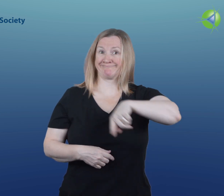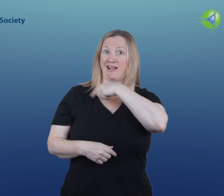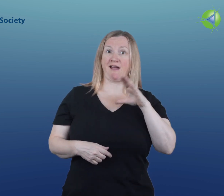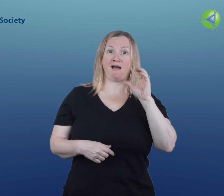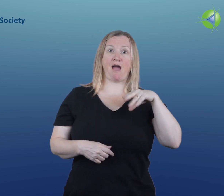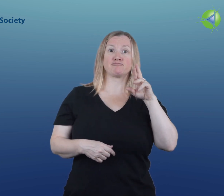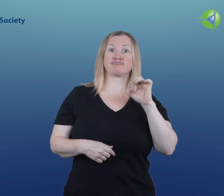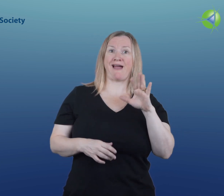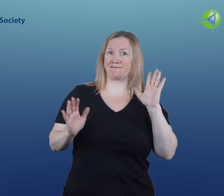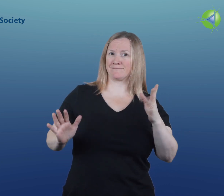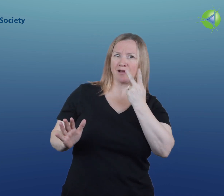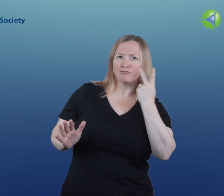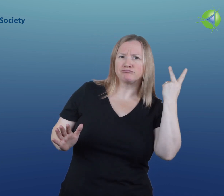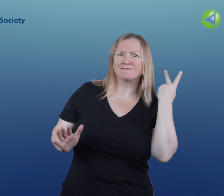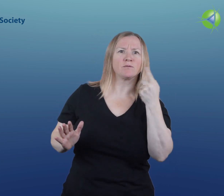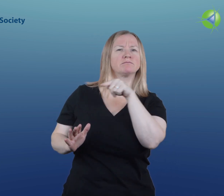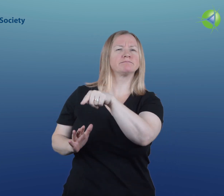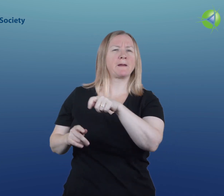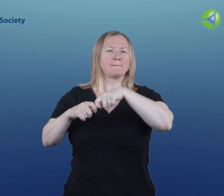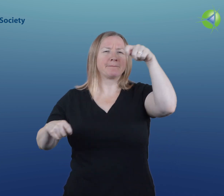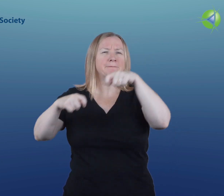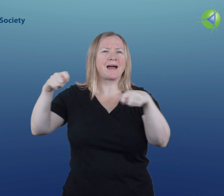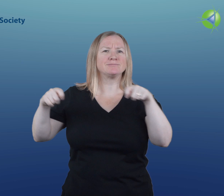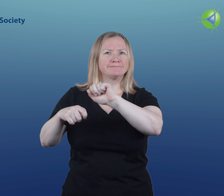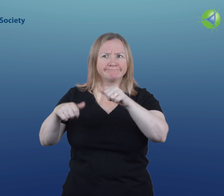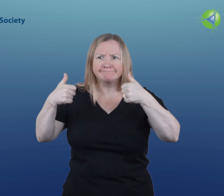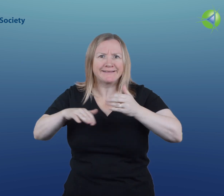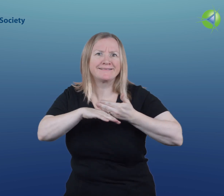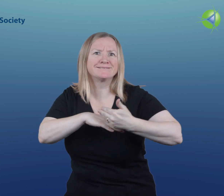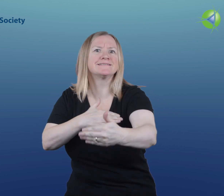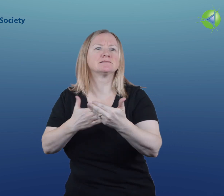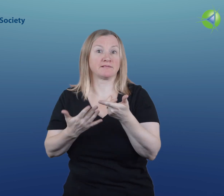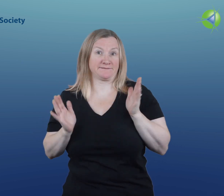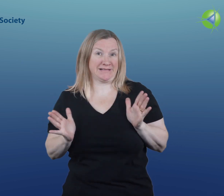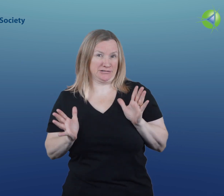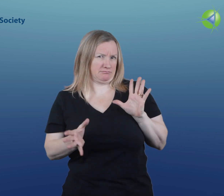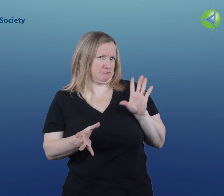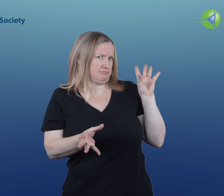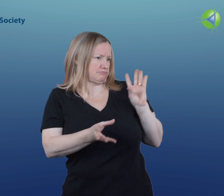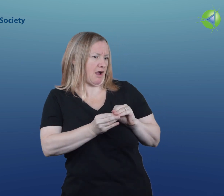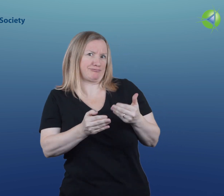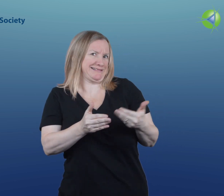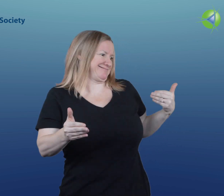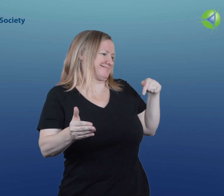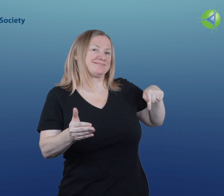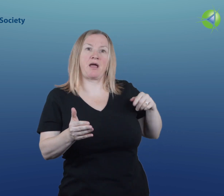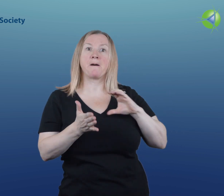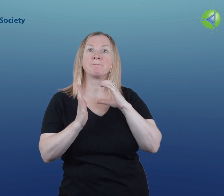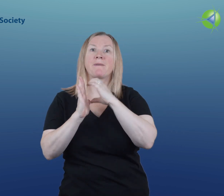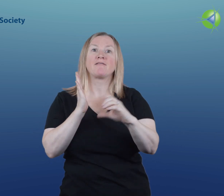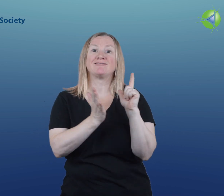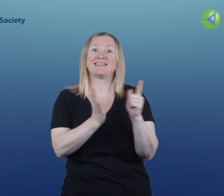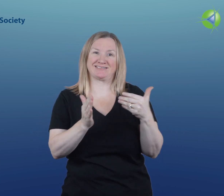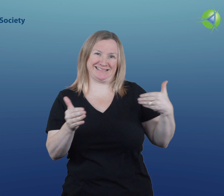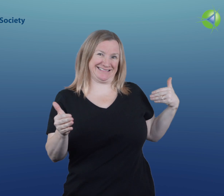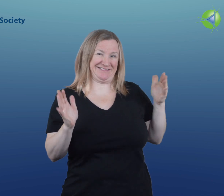We are reviewing the effectiveness of the Measures we summarise in paragraph 17 above.